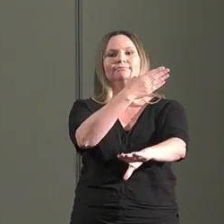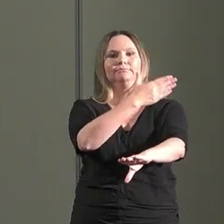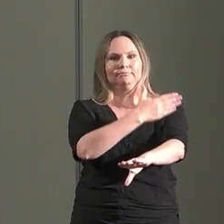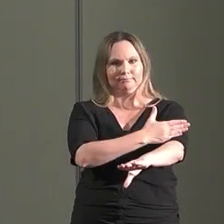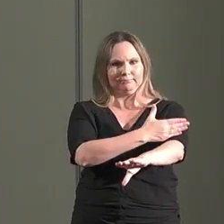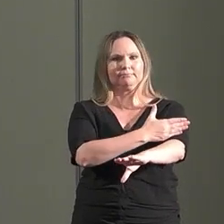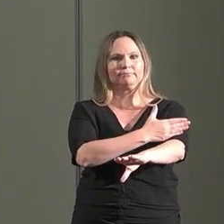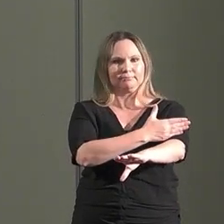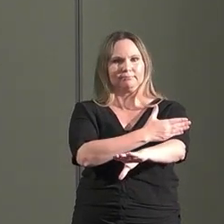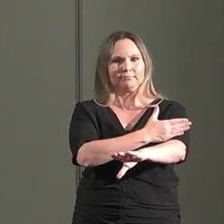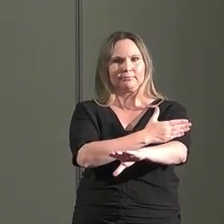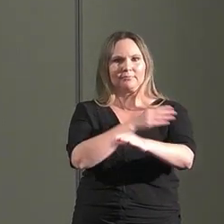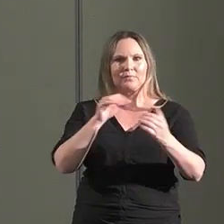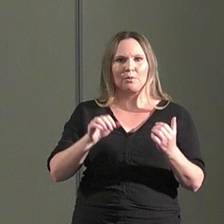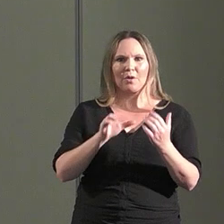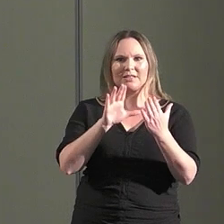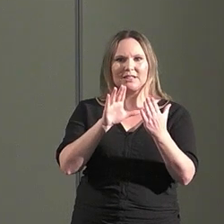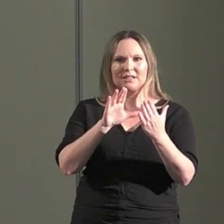The presence of a document language.